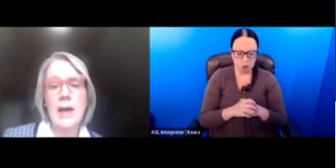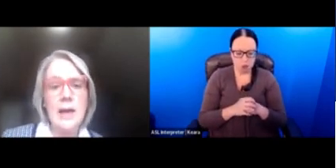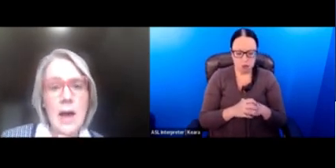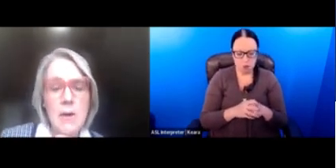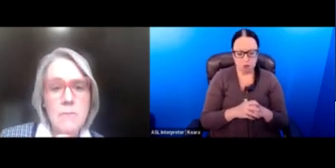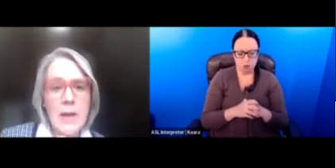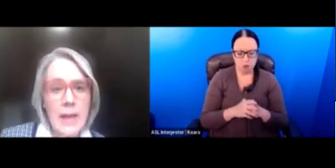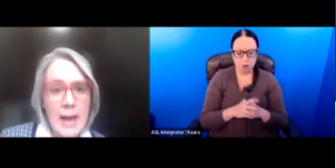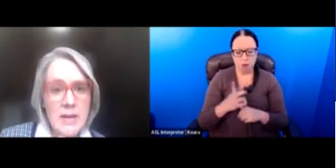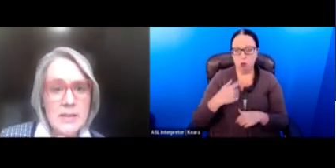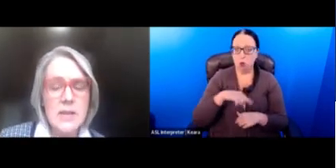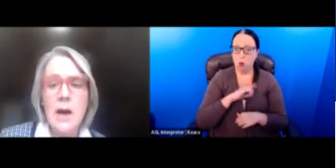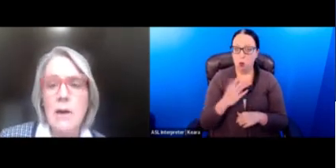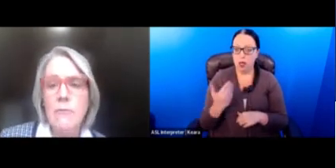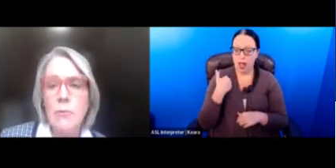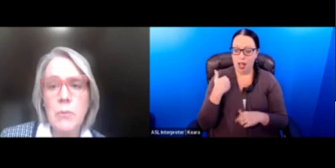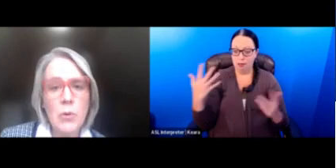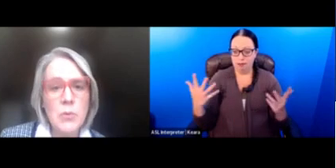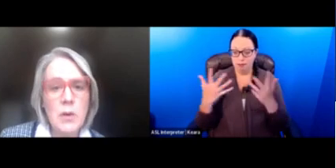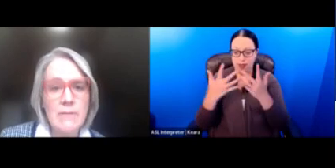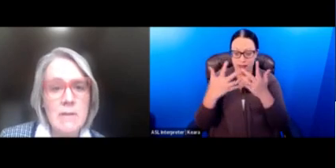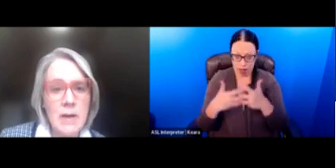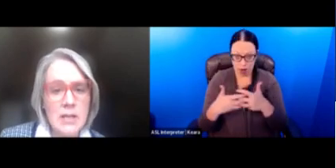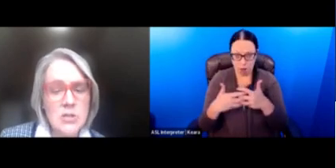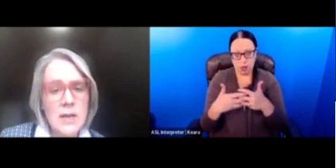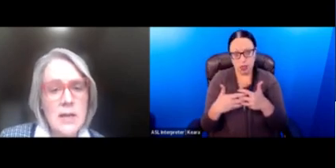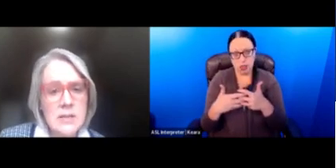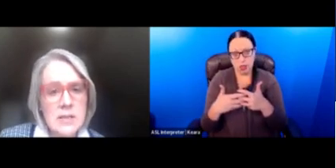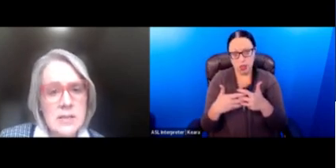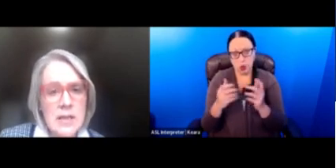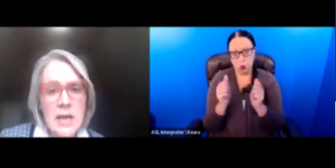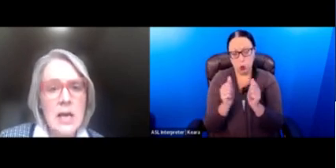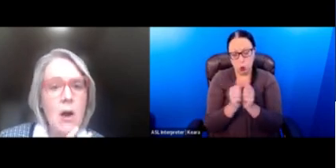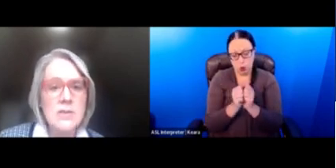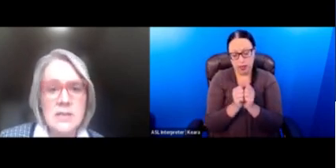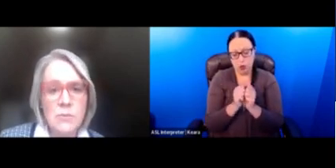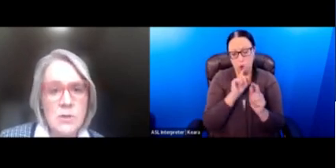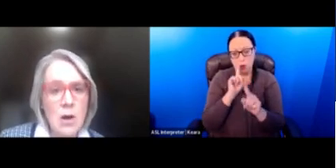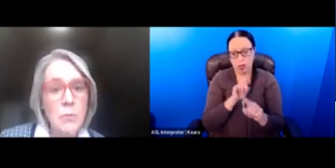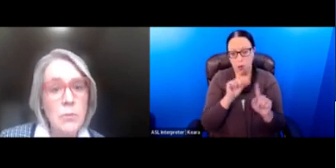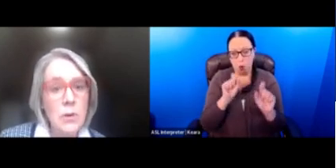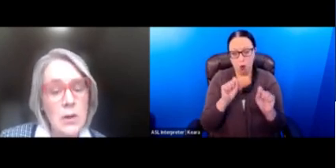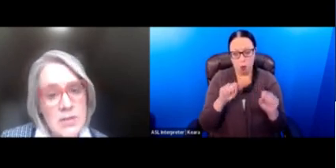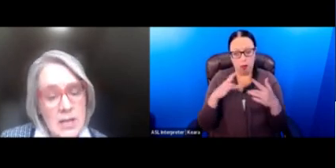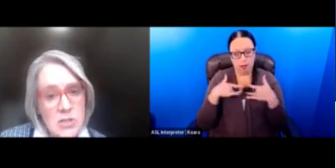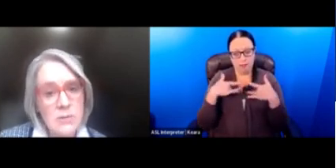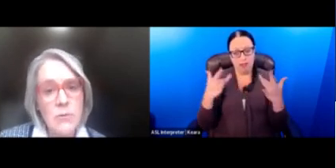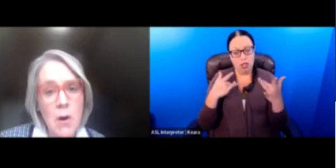protection from harm. It's really our incident management, abuse neglect system. We align